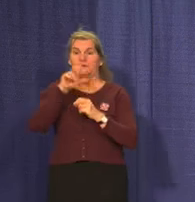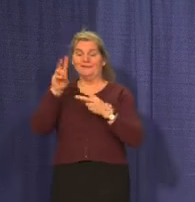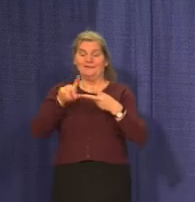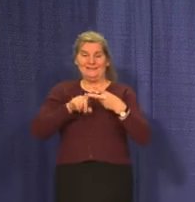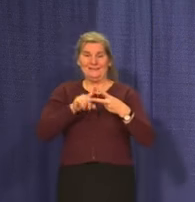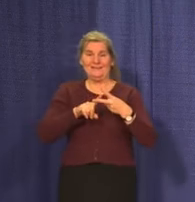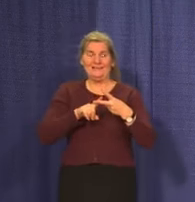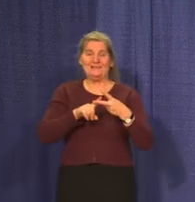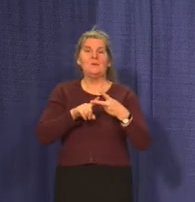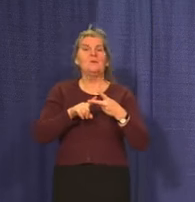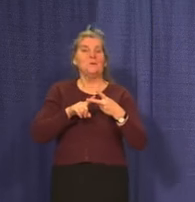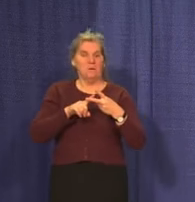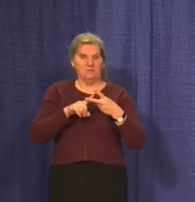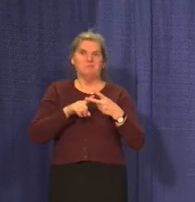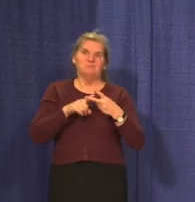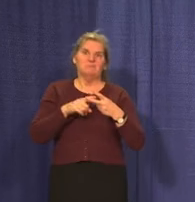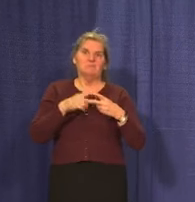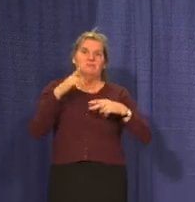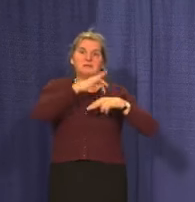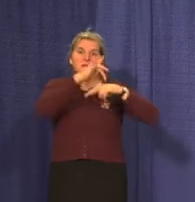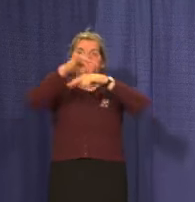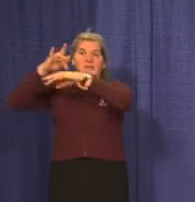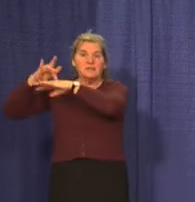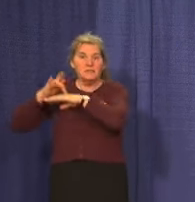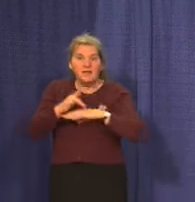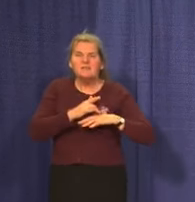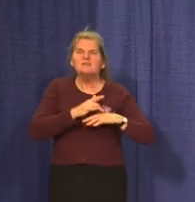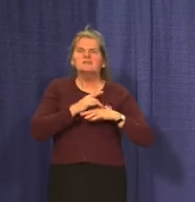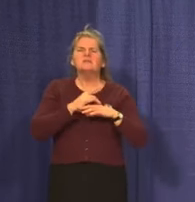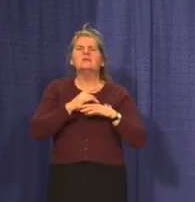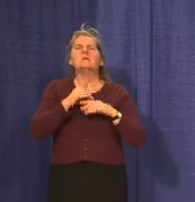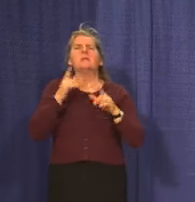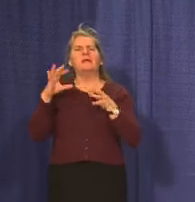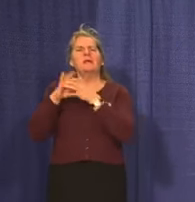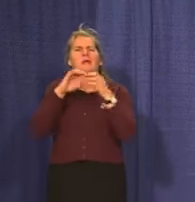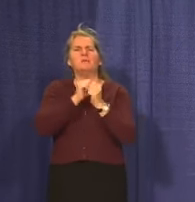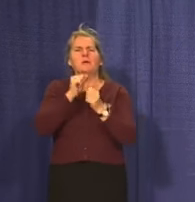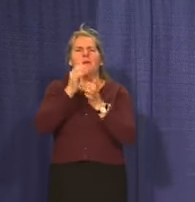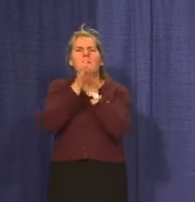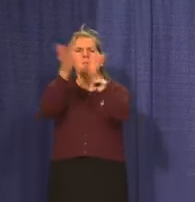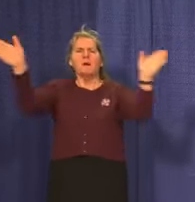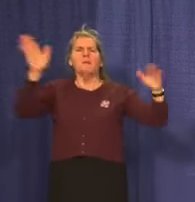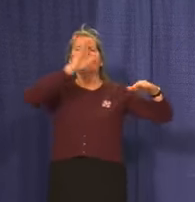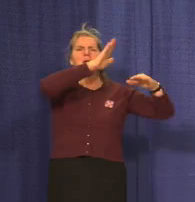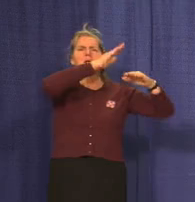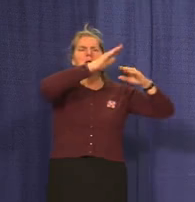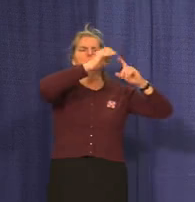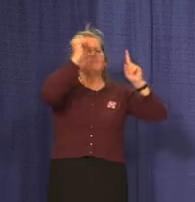NUMBER OF PUBLIC EXPOSURES, WHICH WE PUBLISHED YESTERDAY EVENING IN ADDITION TO NUMEROUS